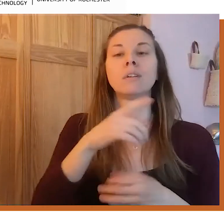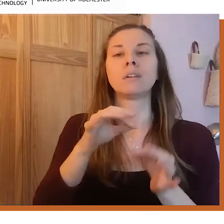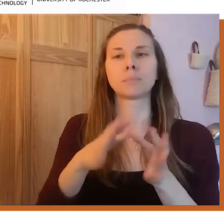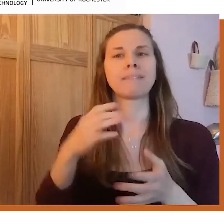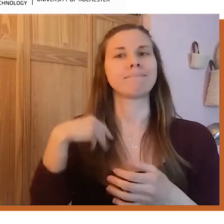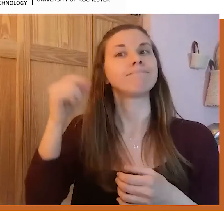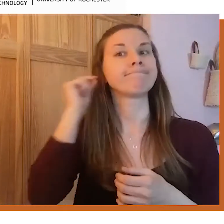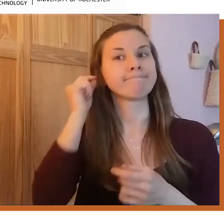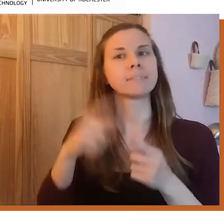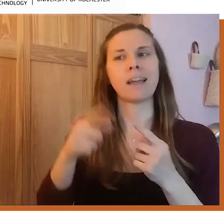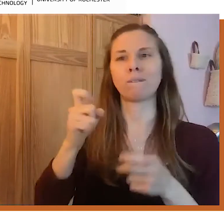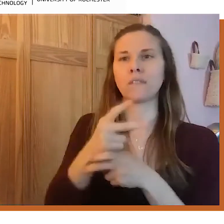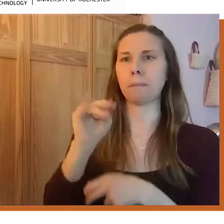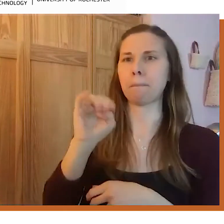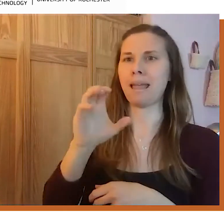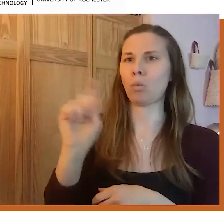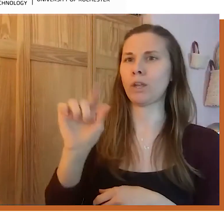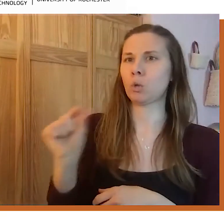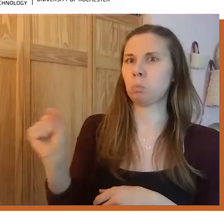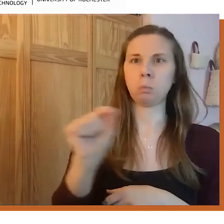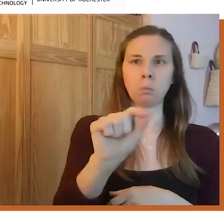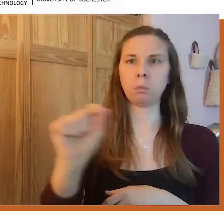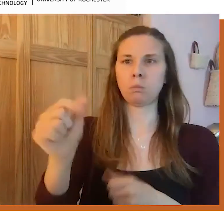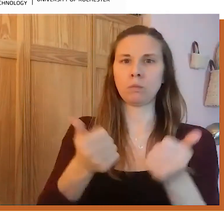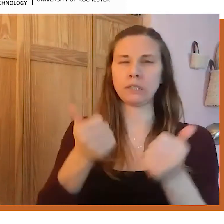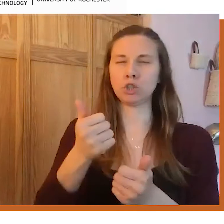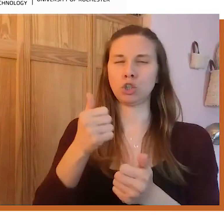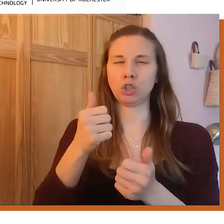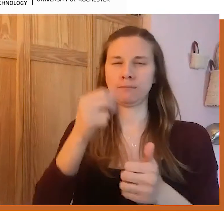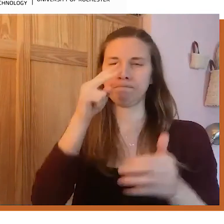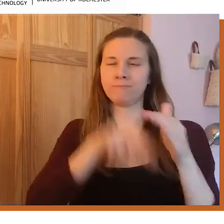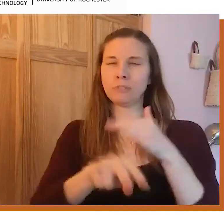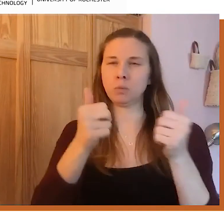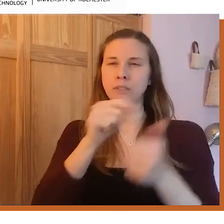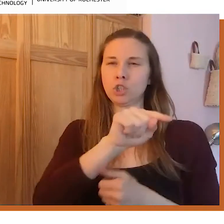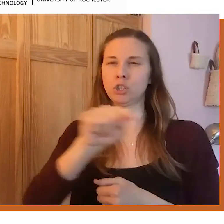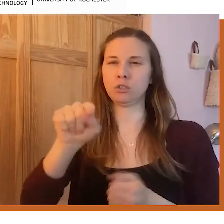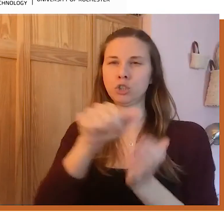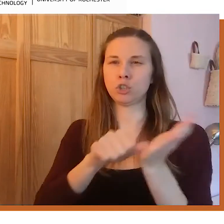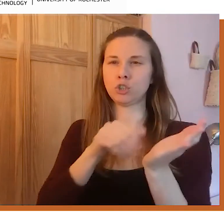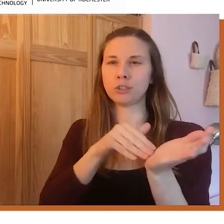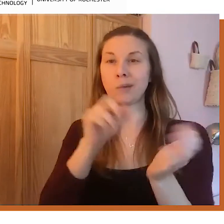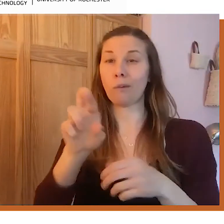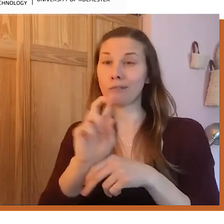The interpreters had a microphone and a headset in their ear, so we would have to predict which of the surgeons or residents